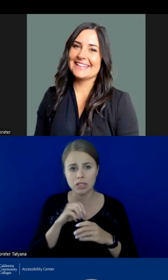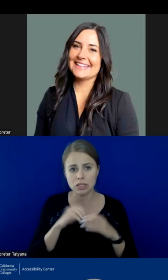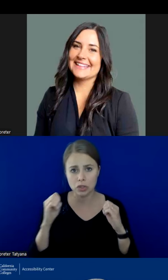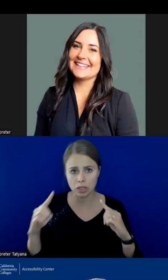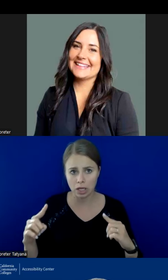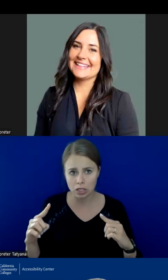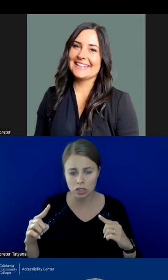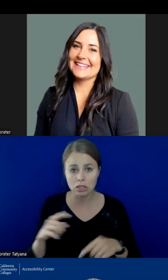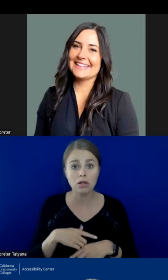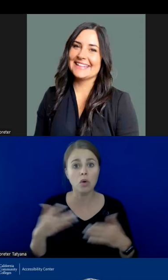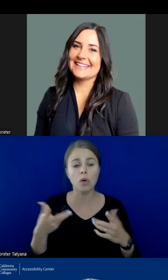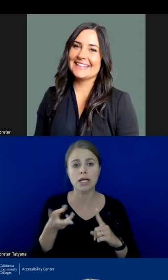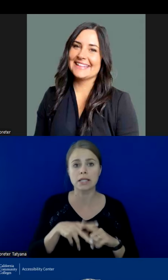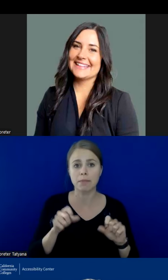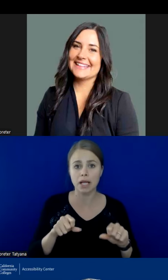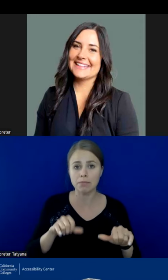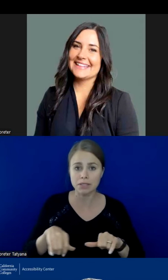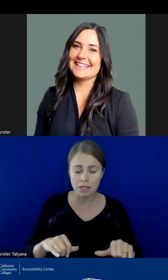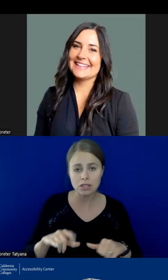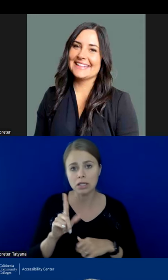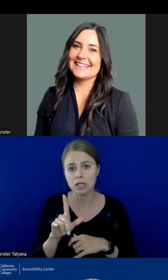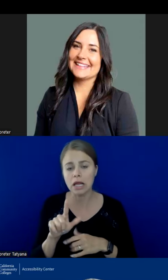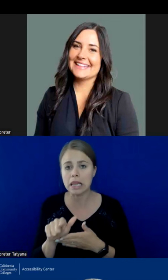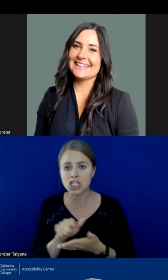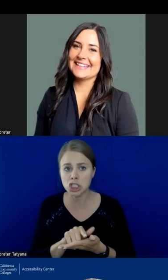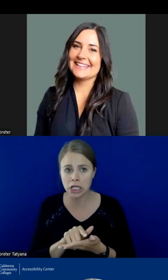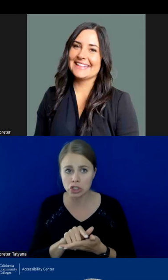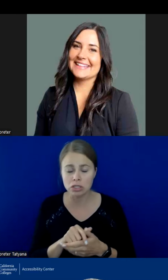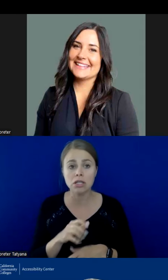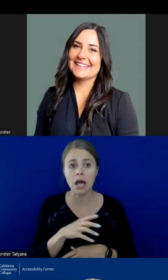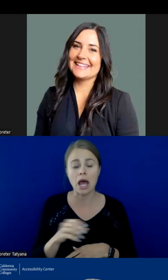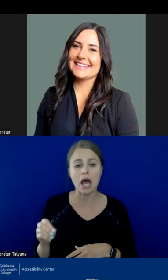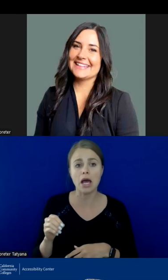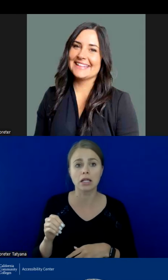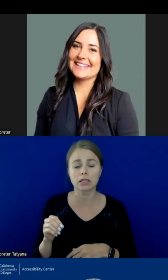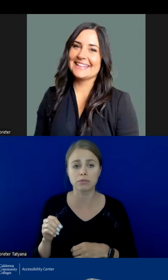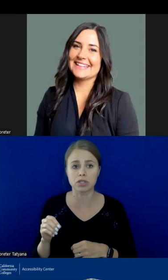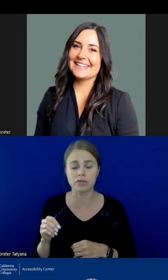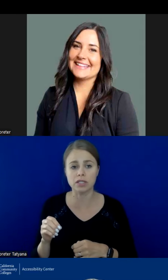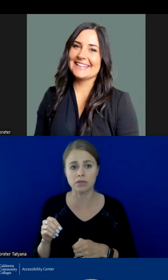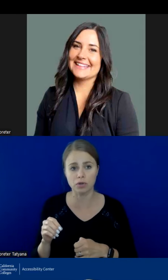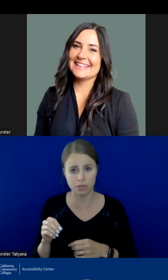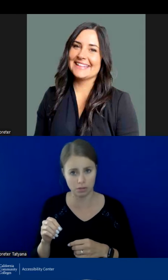what are applicable standards in legislation's and I'm going